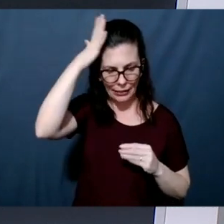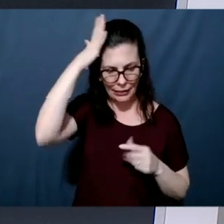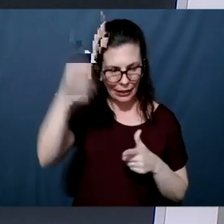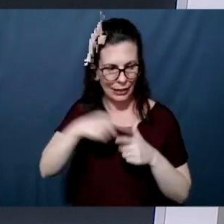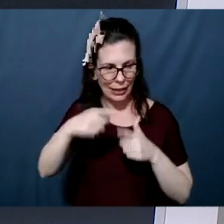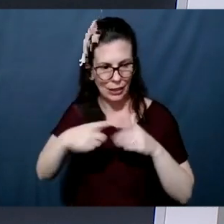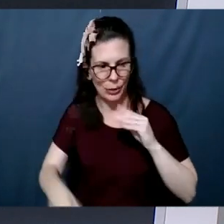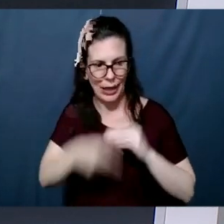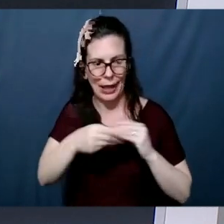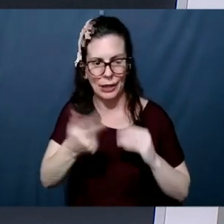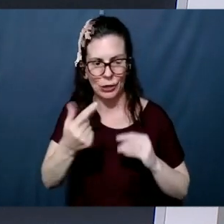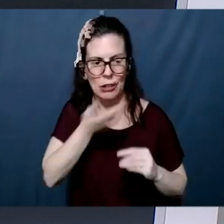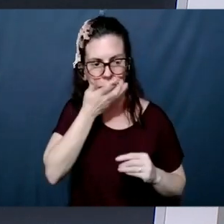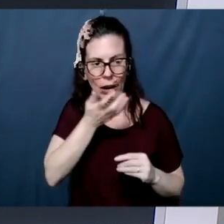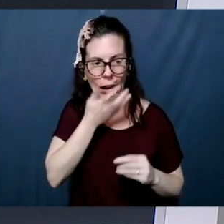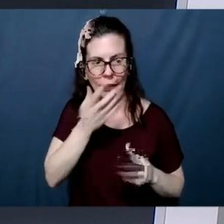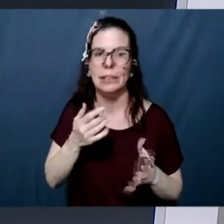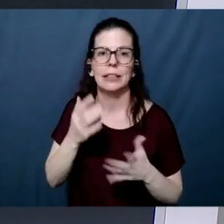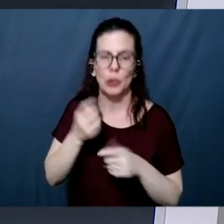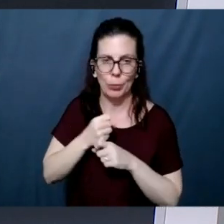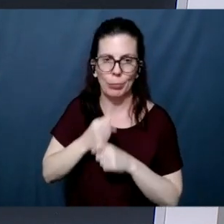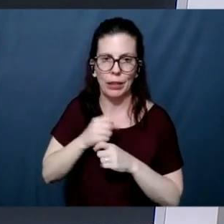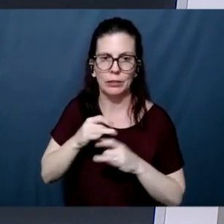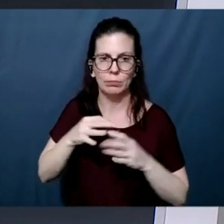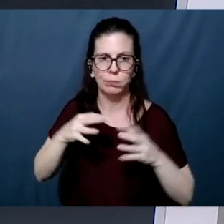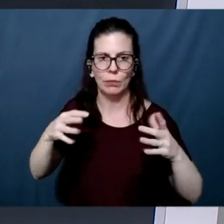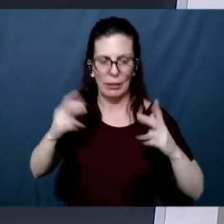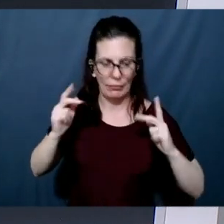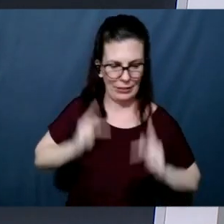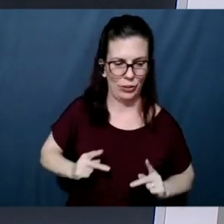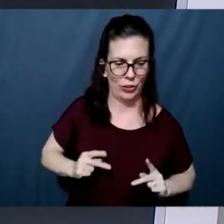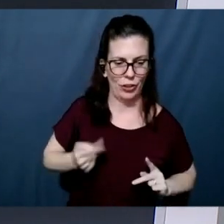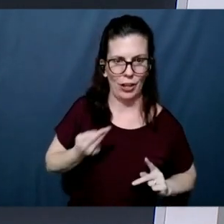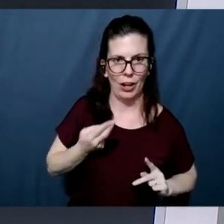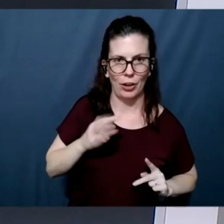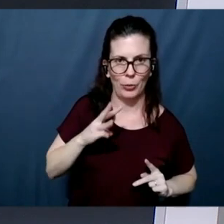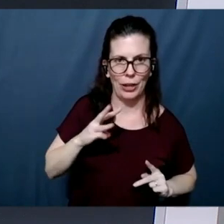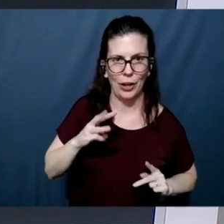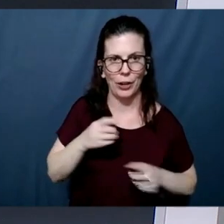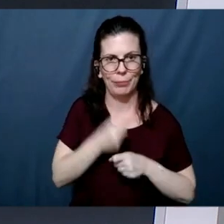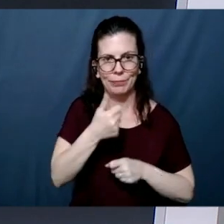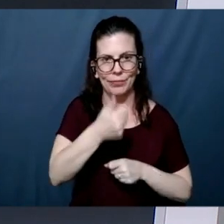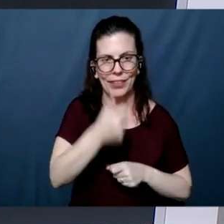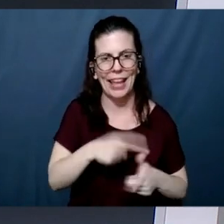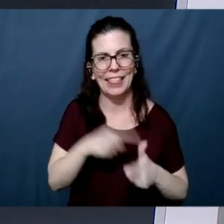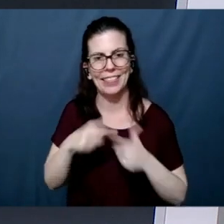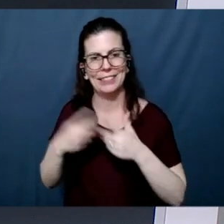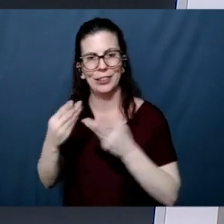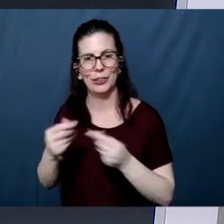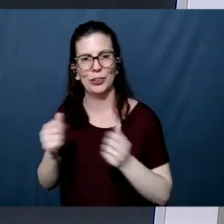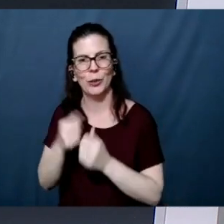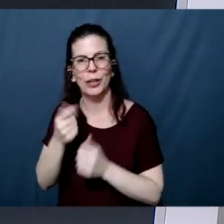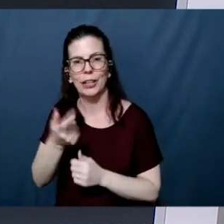Or you're like building both physical hardware, DIY and then you're building your solution with Greengrass and components from the catalog.